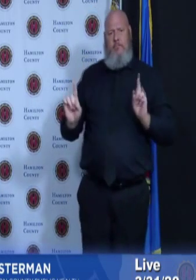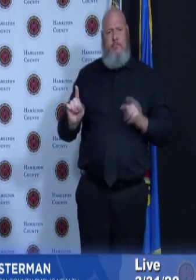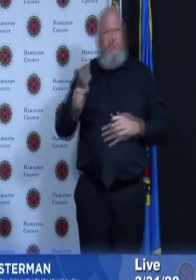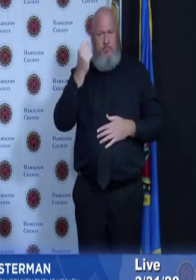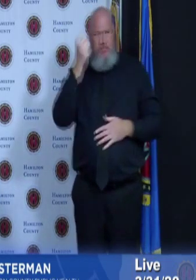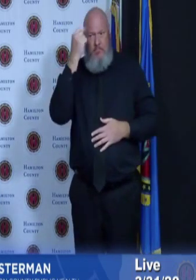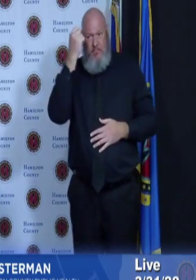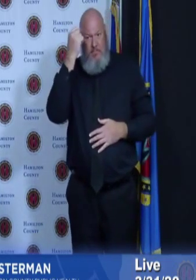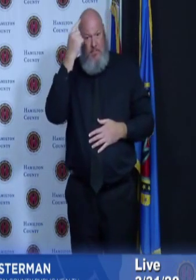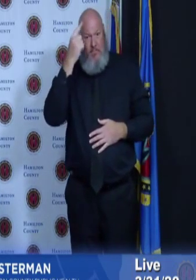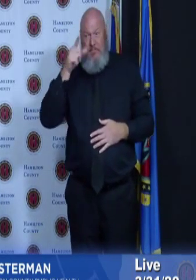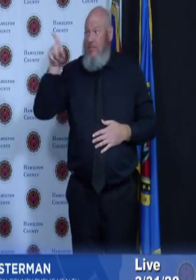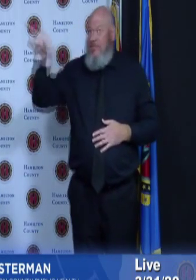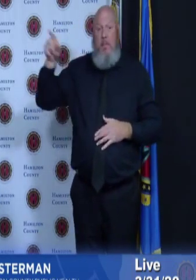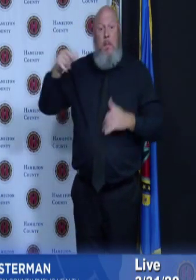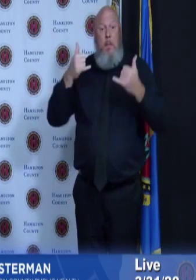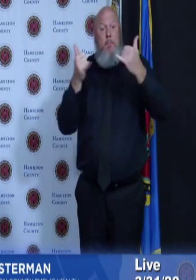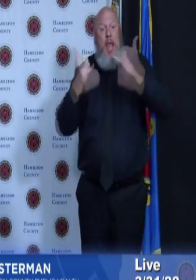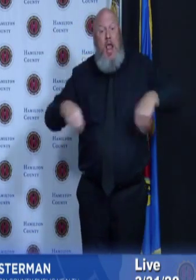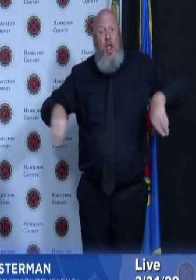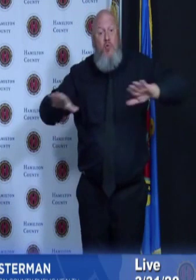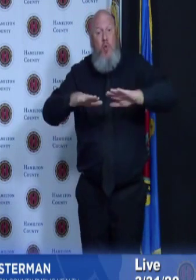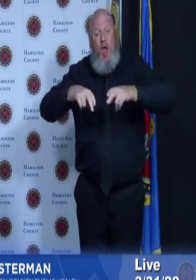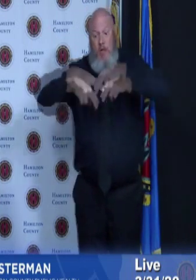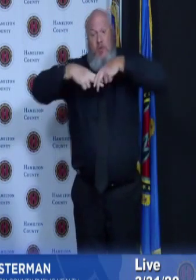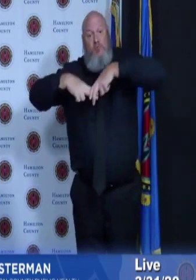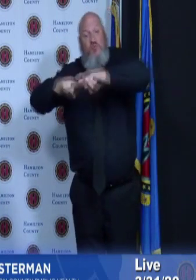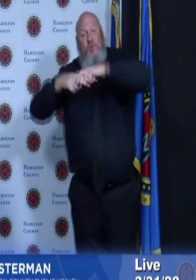playgrounds fairly frequently and so it's really our responsibility as